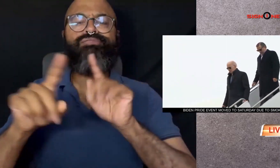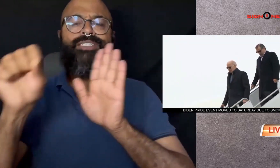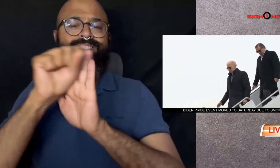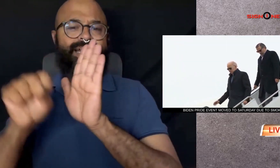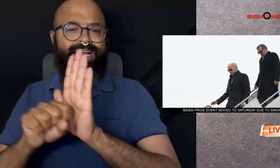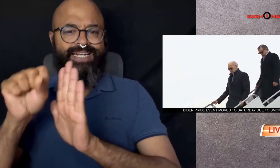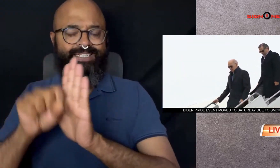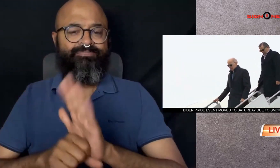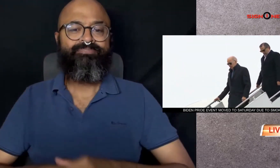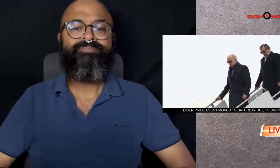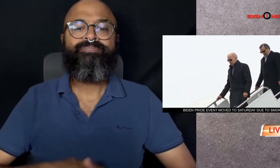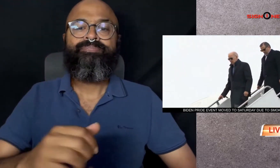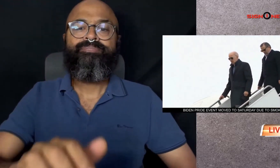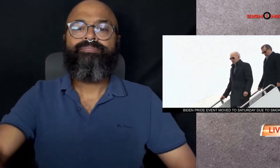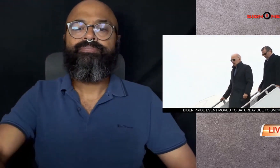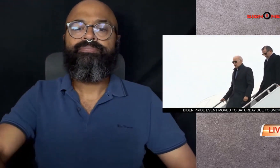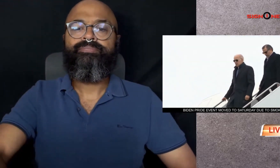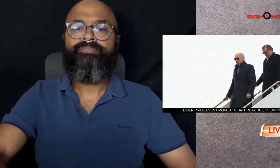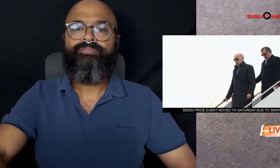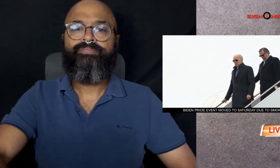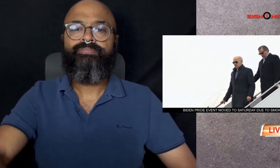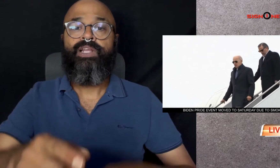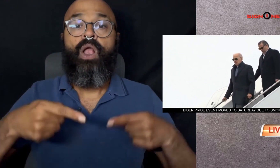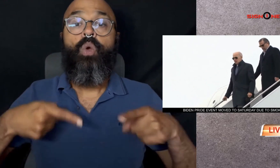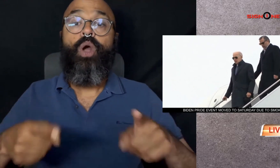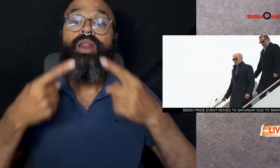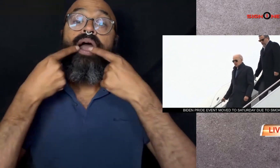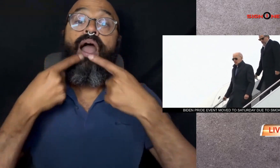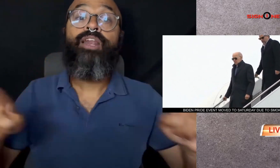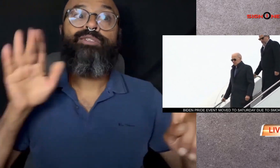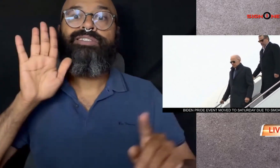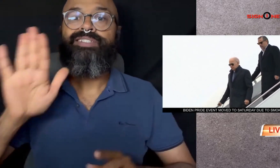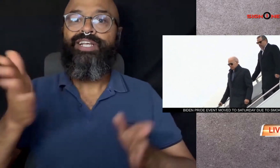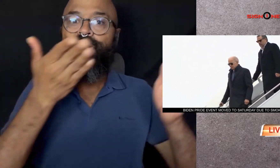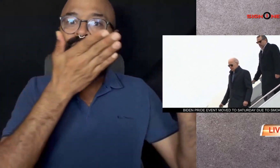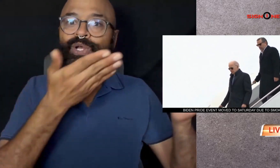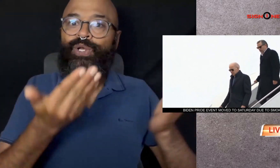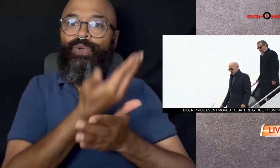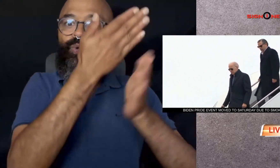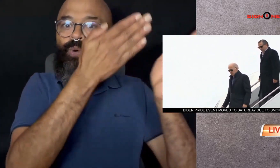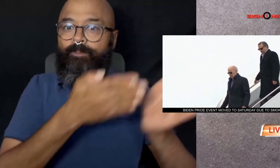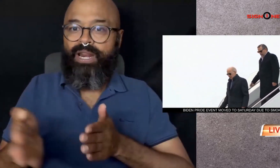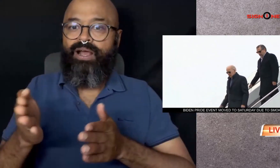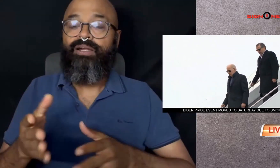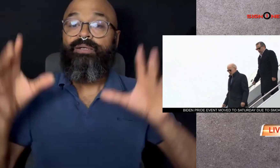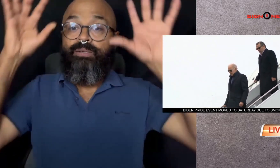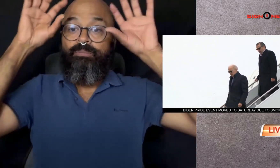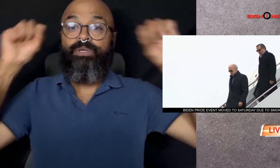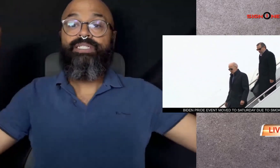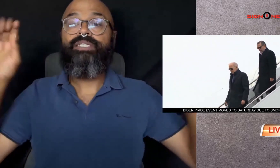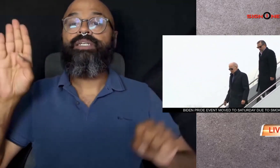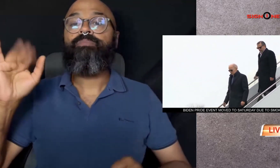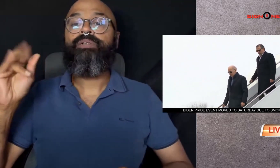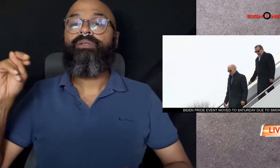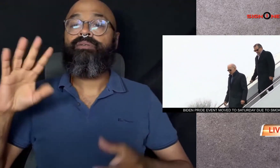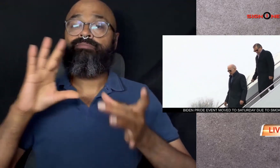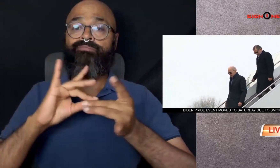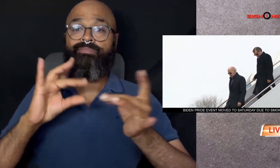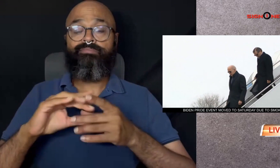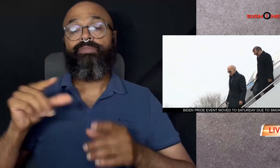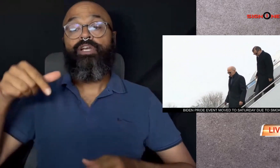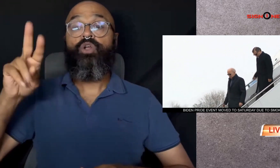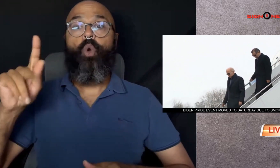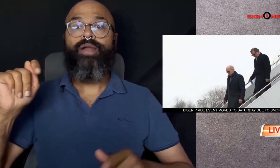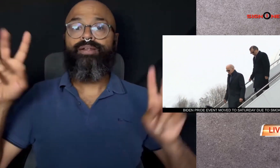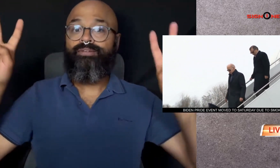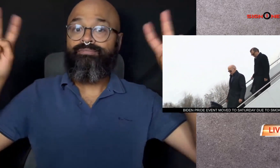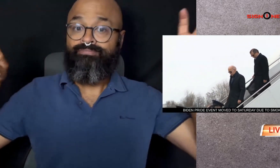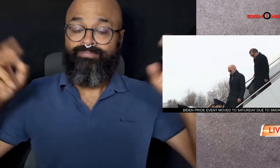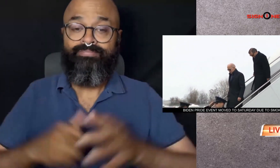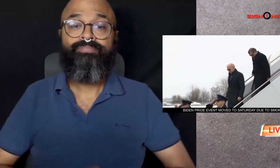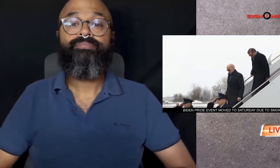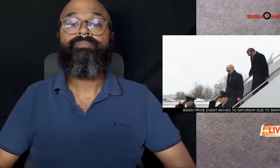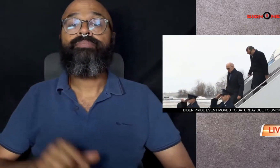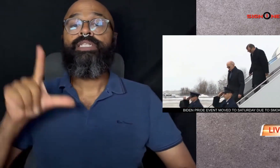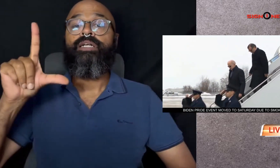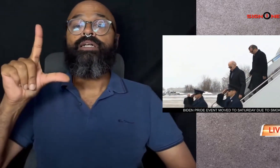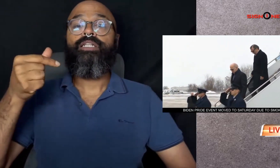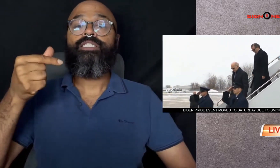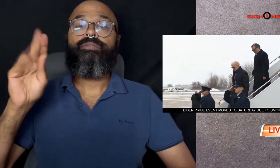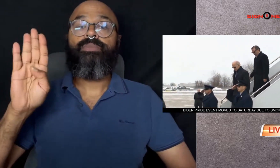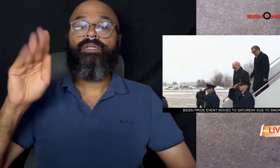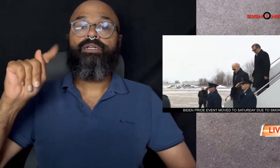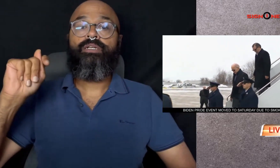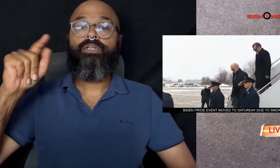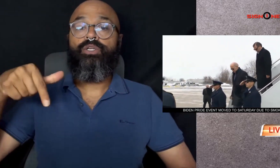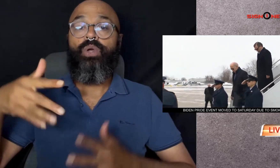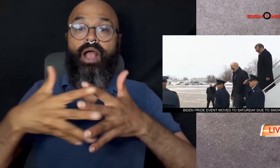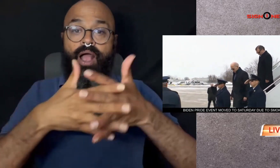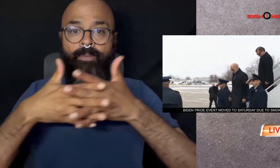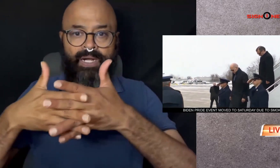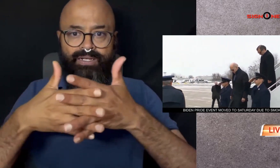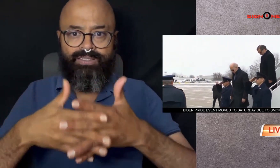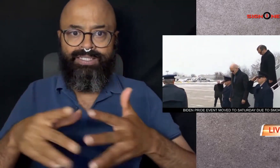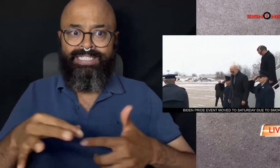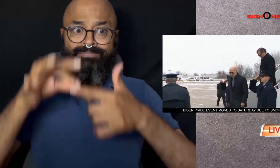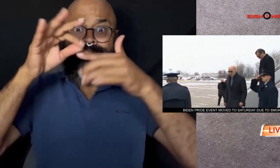across different states while announcing his new plan President Biden said quote LGBTQ+ Americans